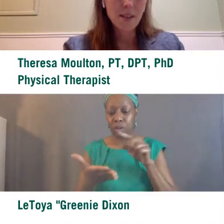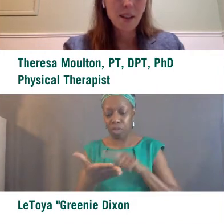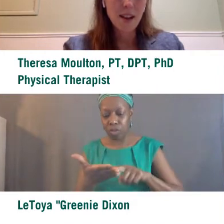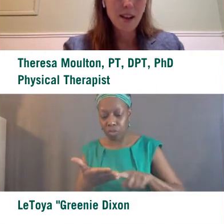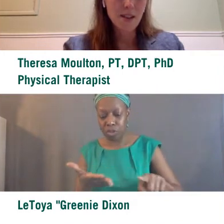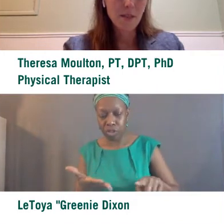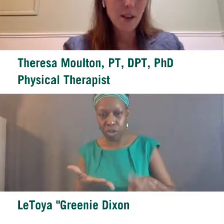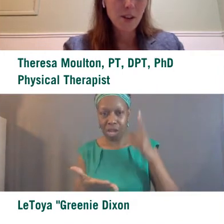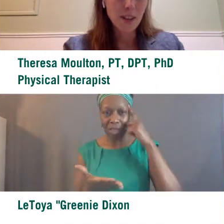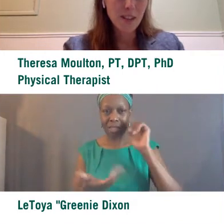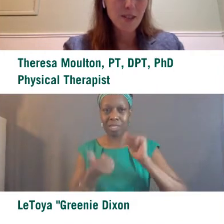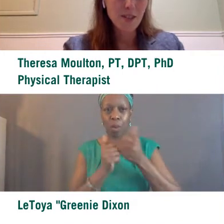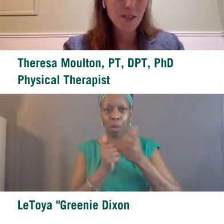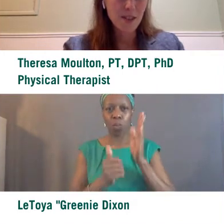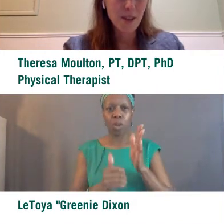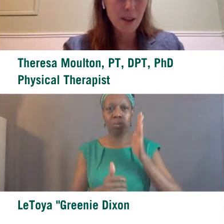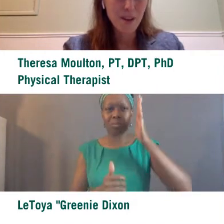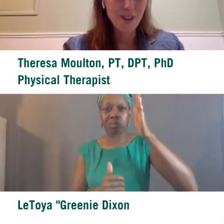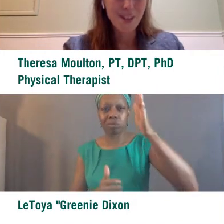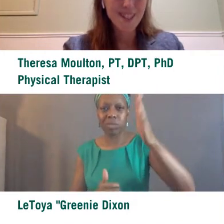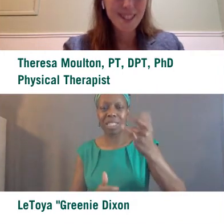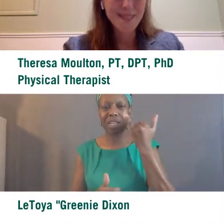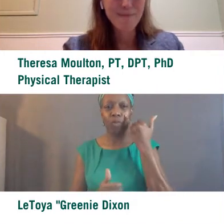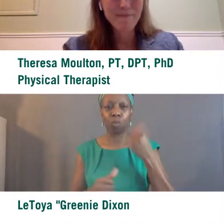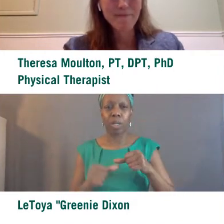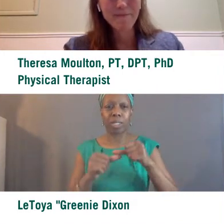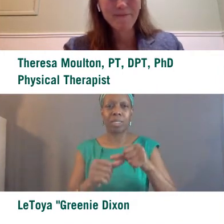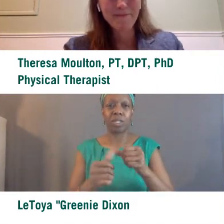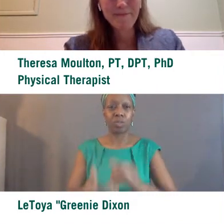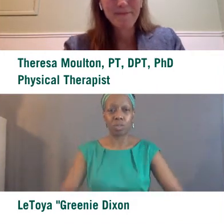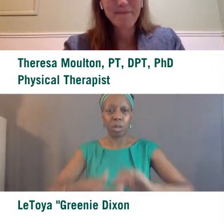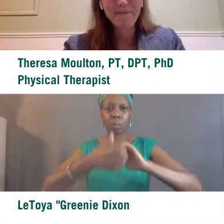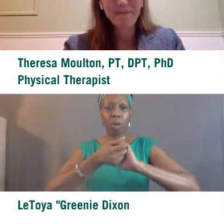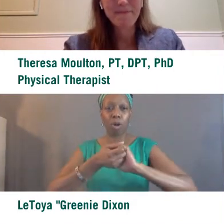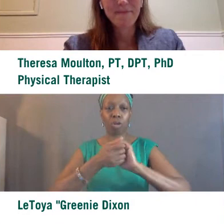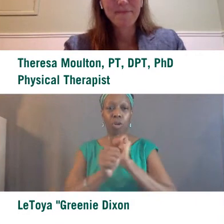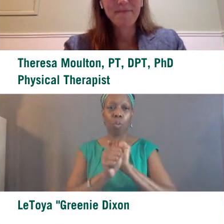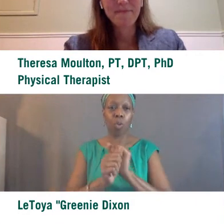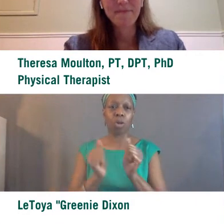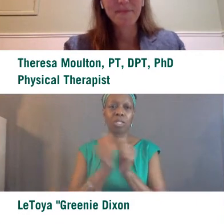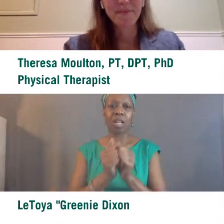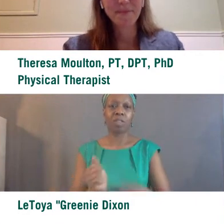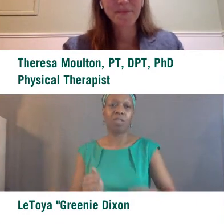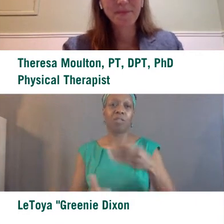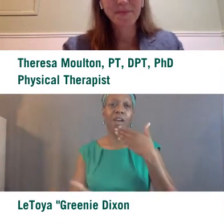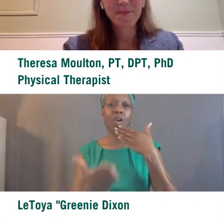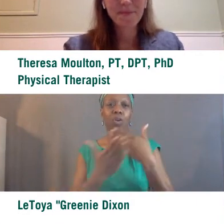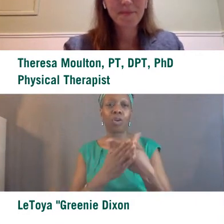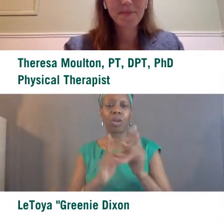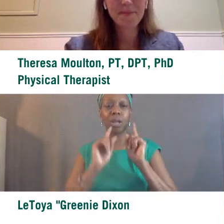To find good answers to the right questions. Absolutely. I think that's perfect.